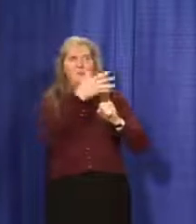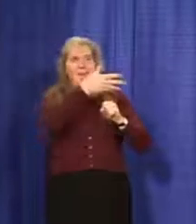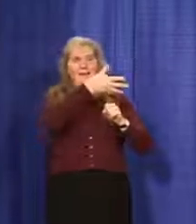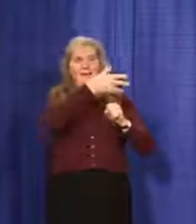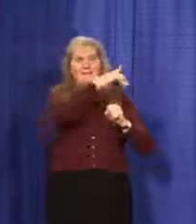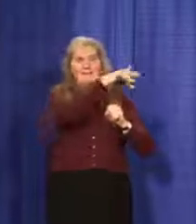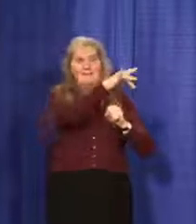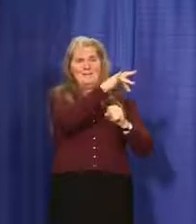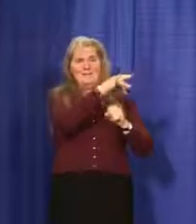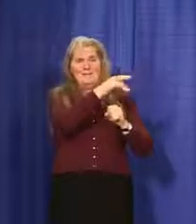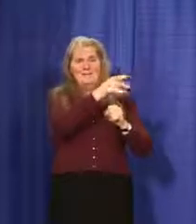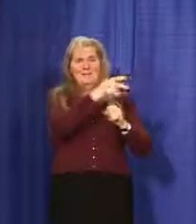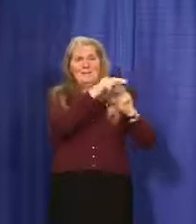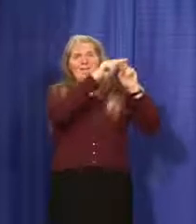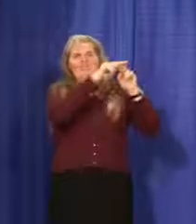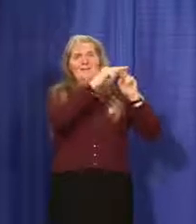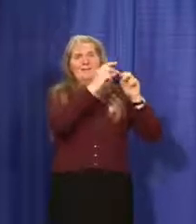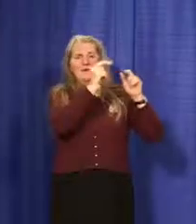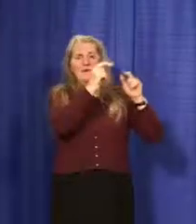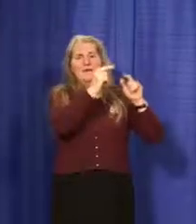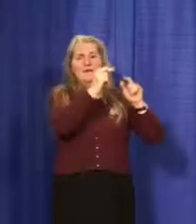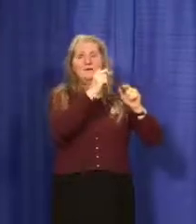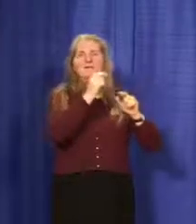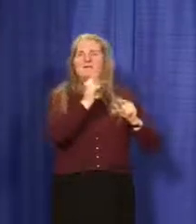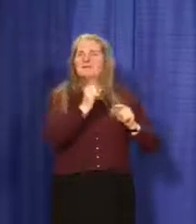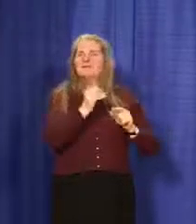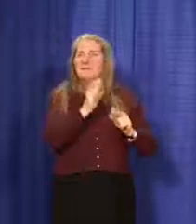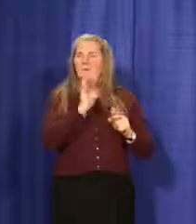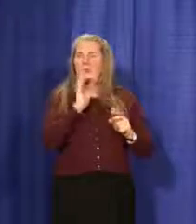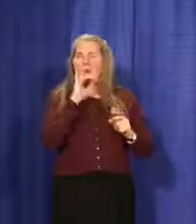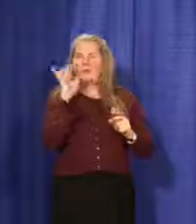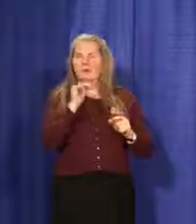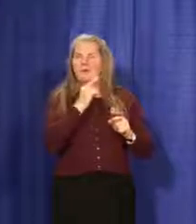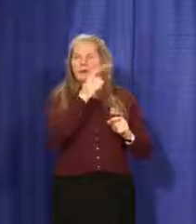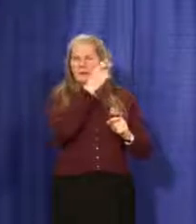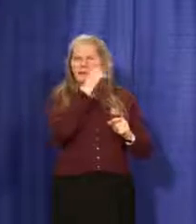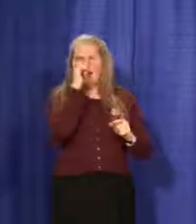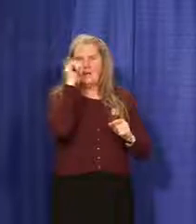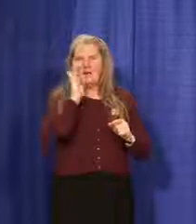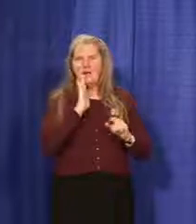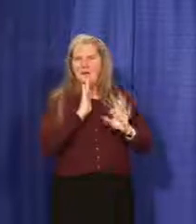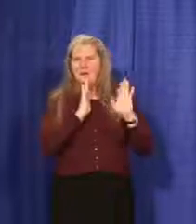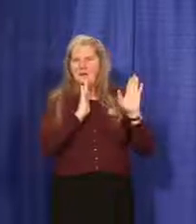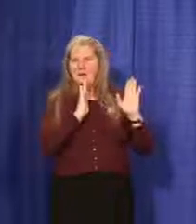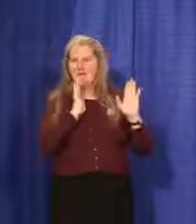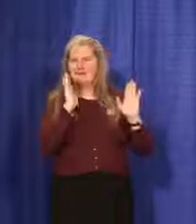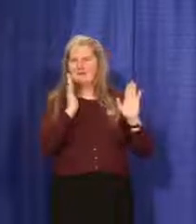COVID activity occurring. So I think there was application